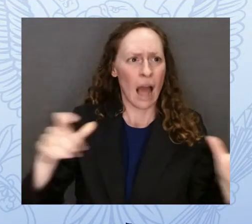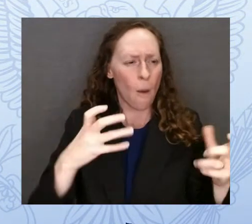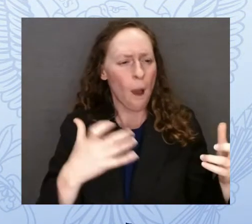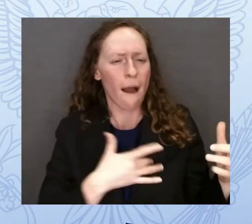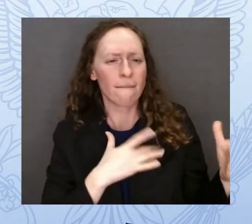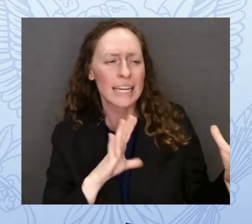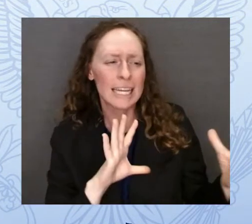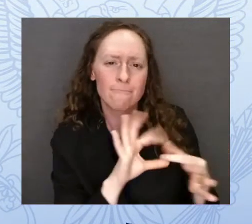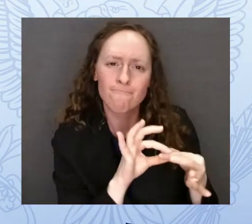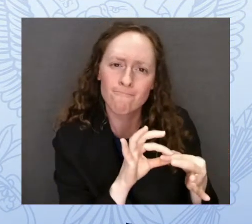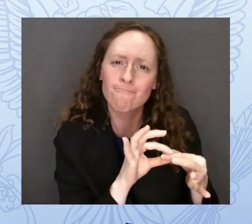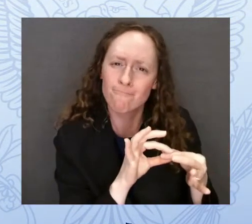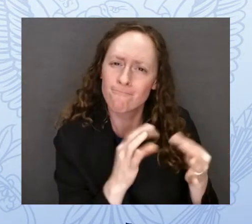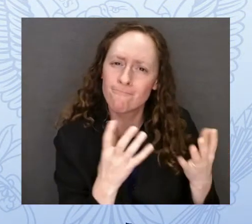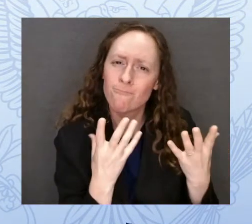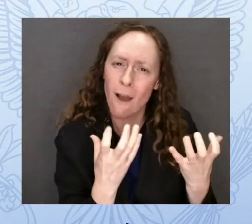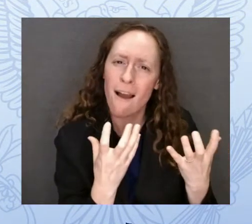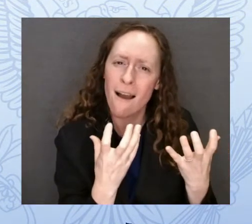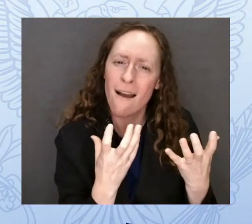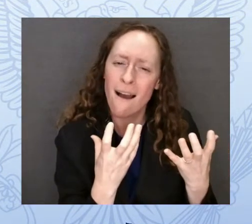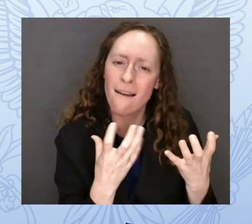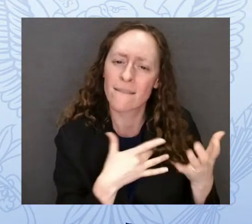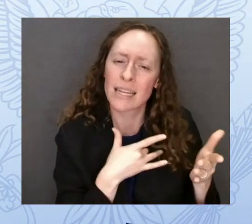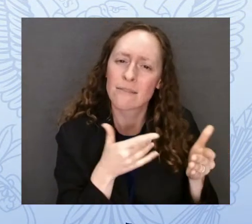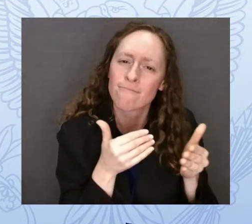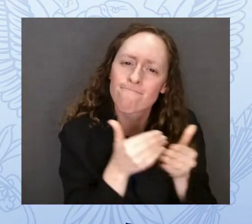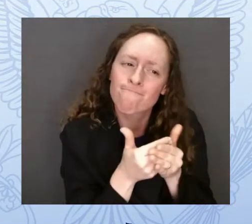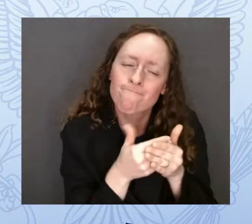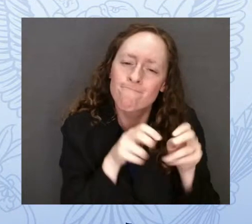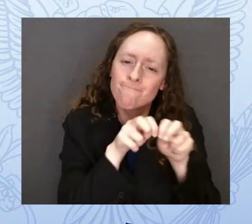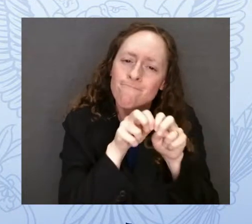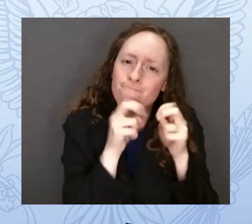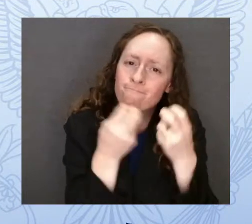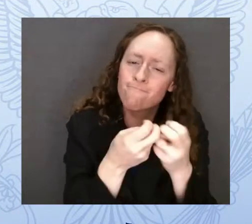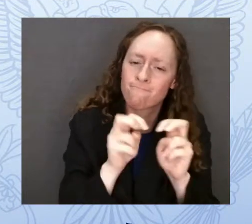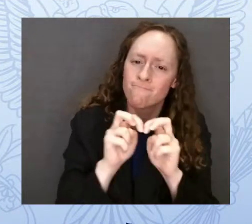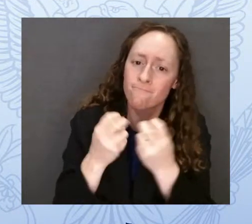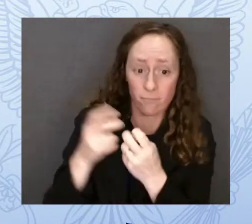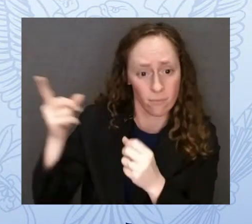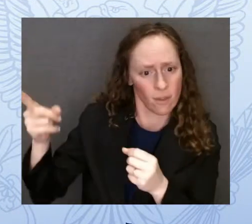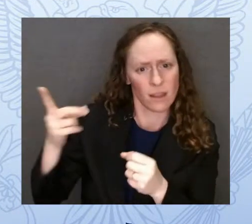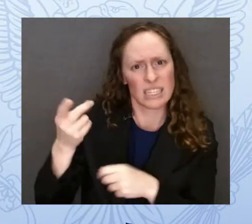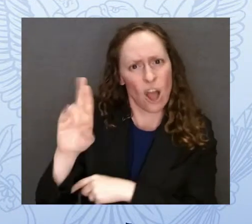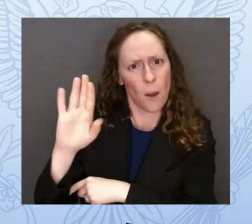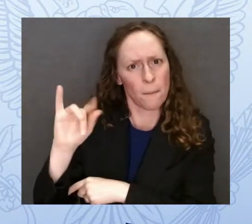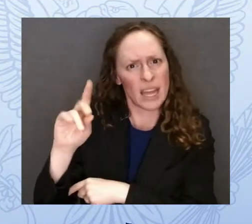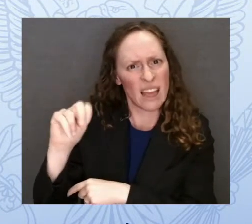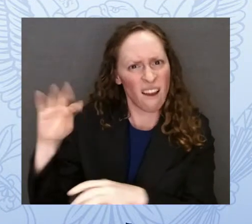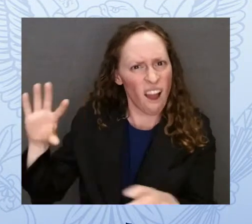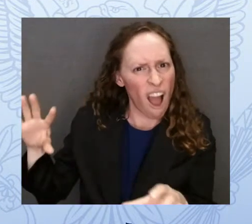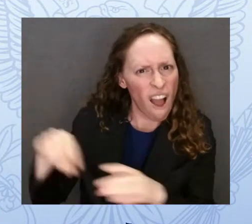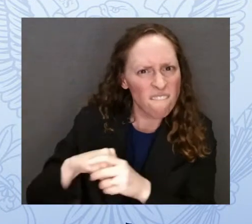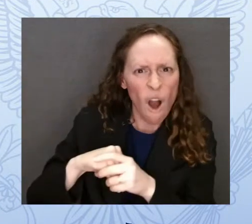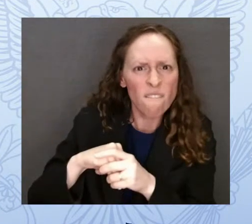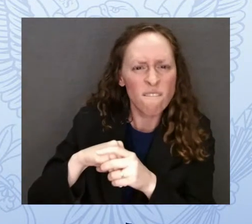and every element of the dinner and decor has been chosen to make each guest's experience personal and warm.